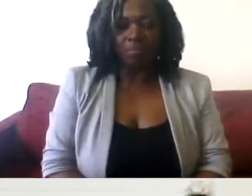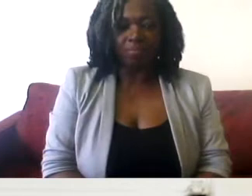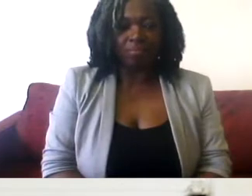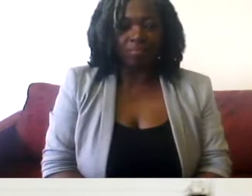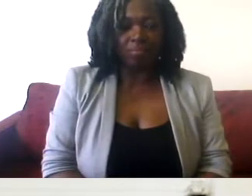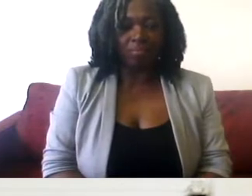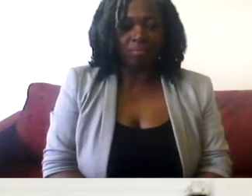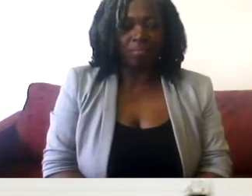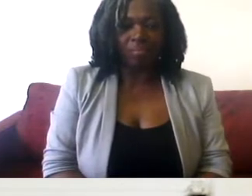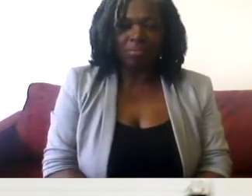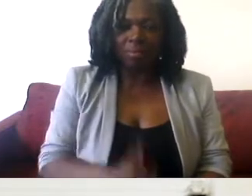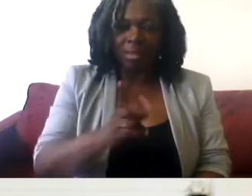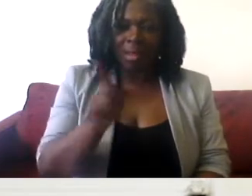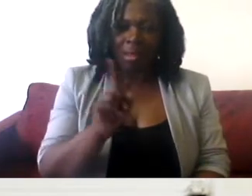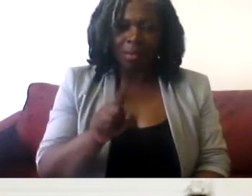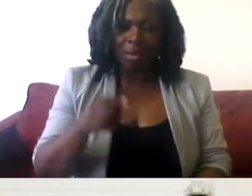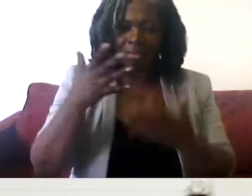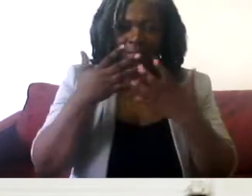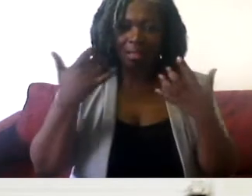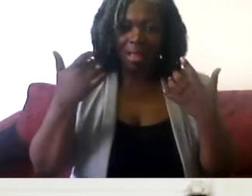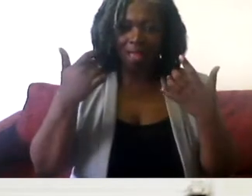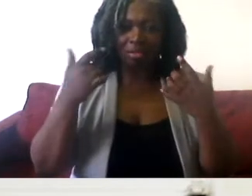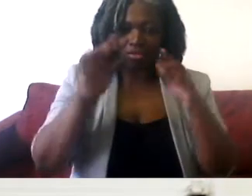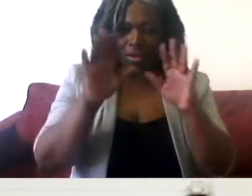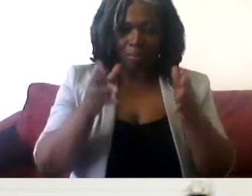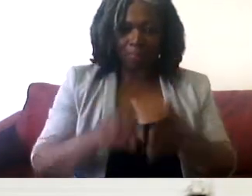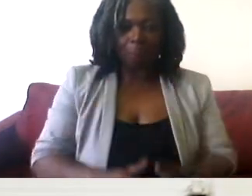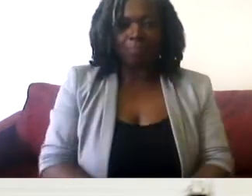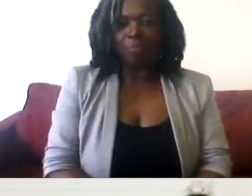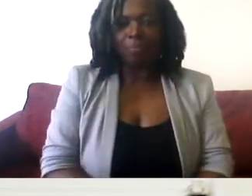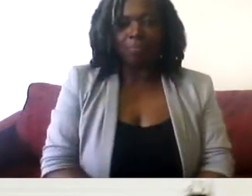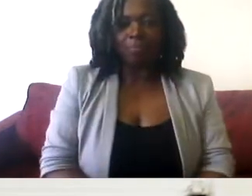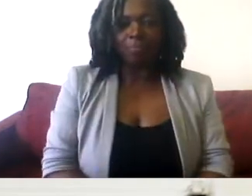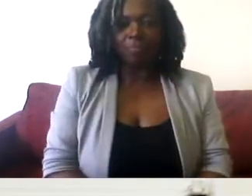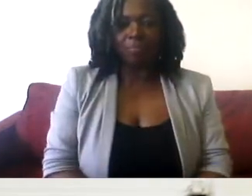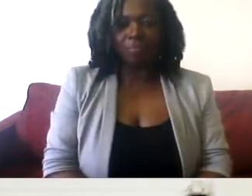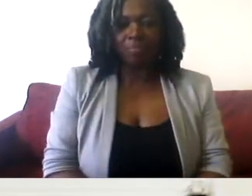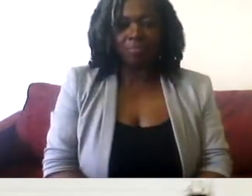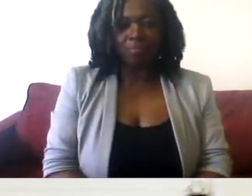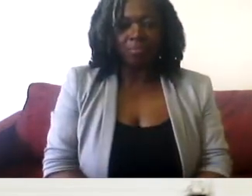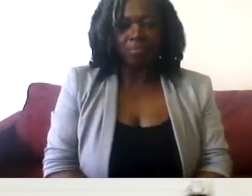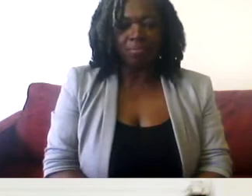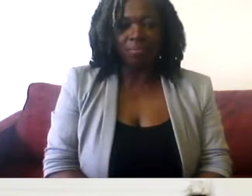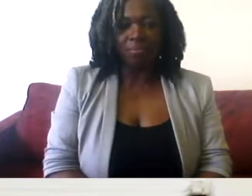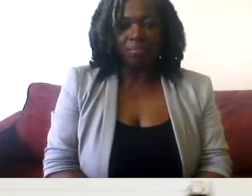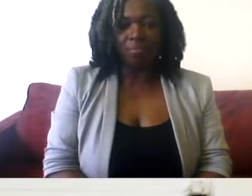and pull out the third. We end up with